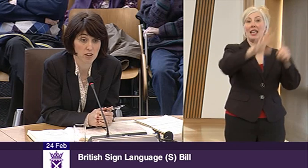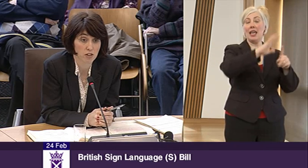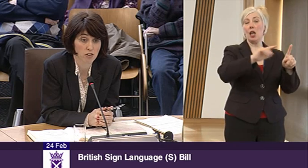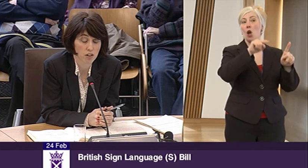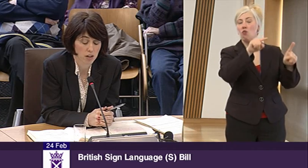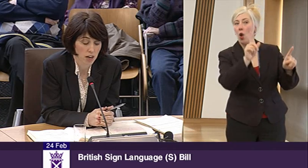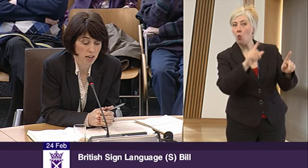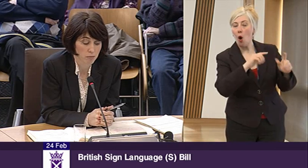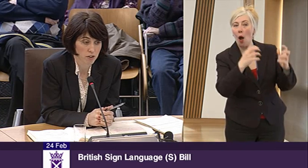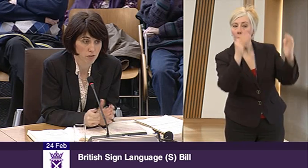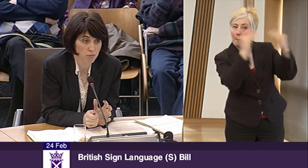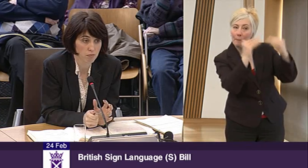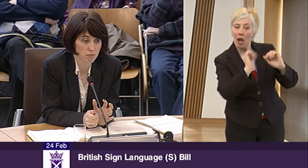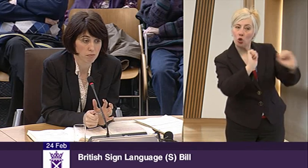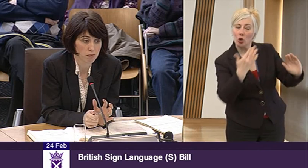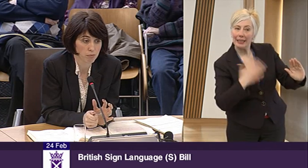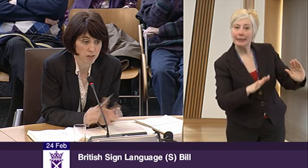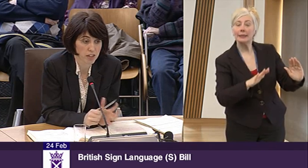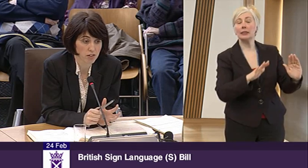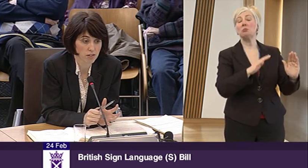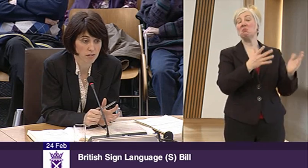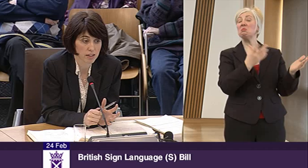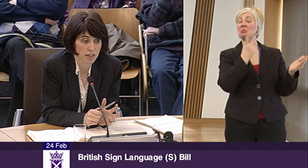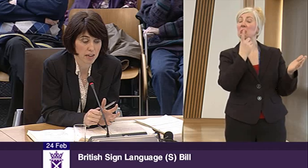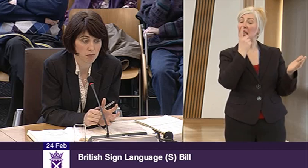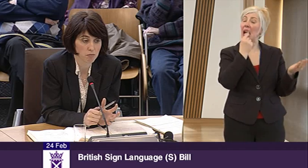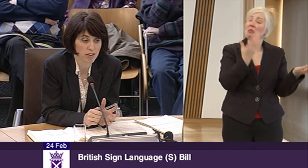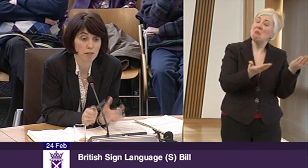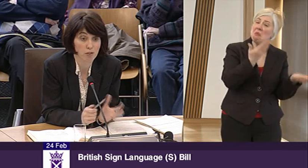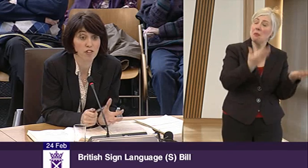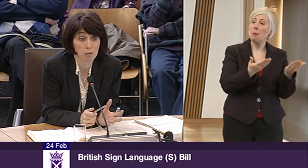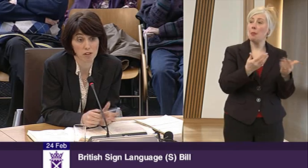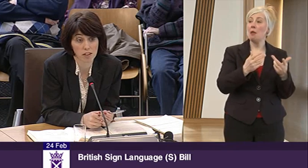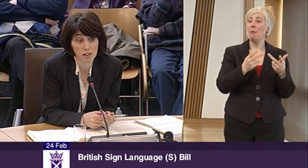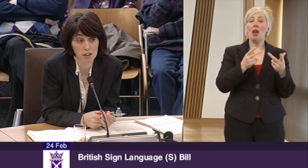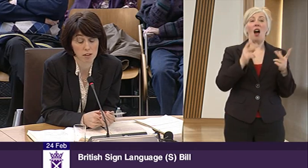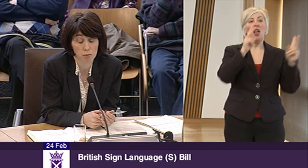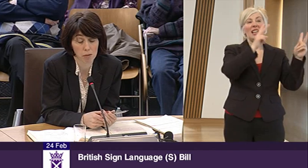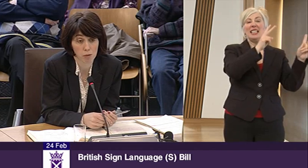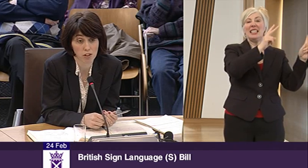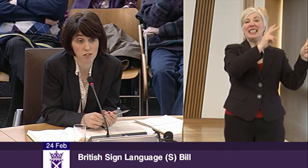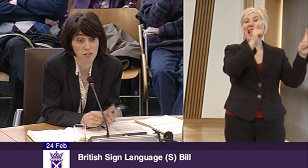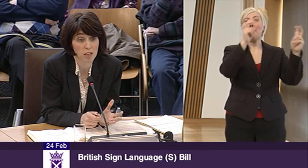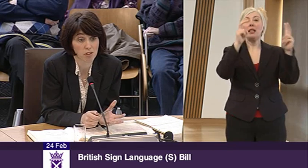meets BSL users’ needs. Previously, public bodies have developed statements such as equal